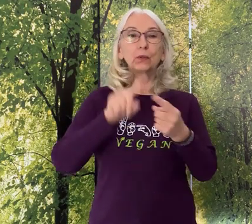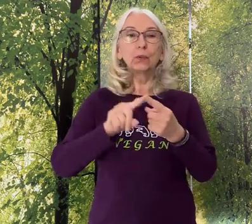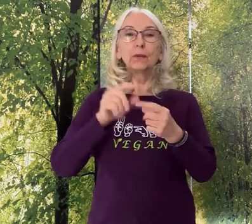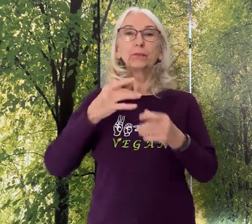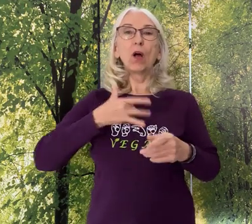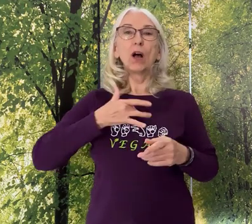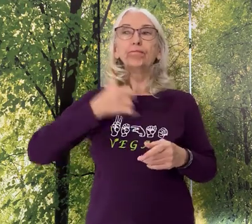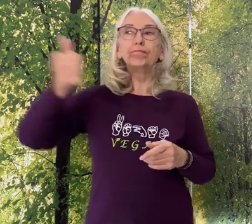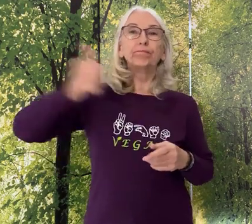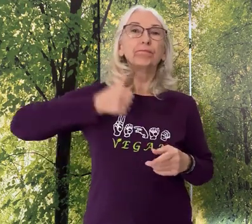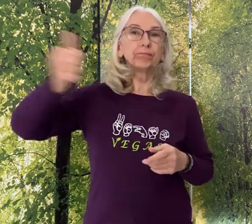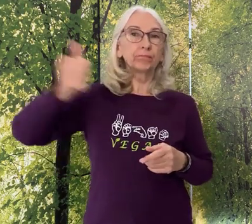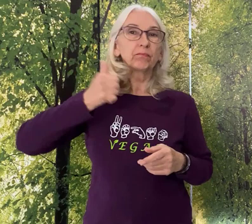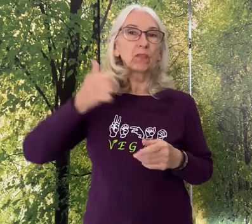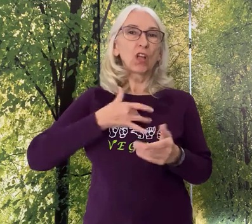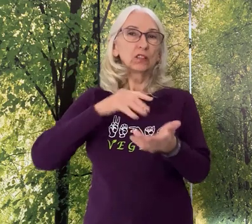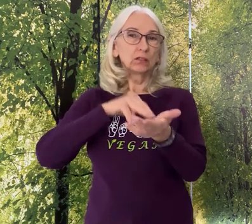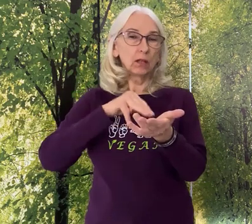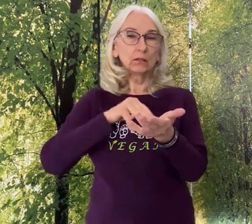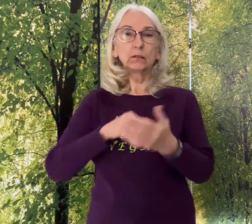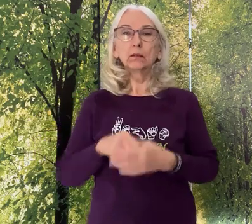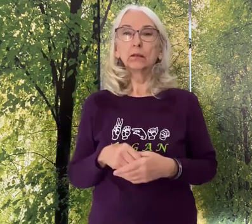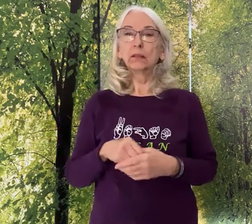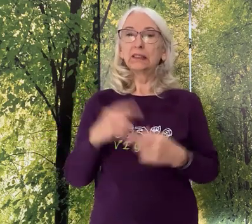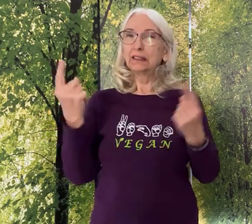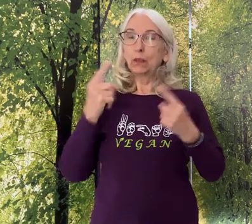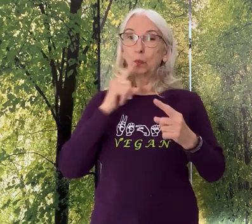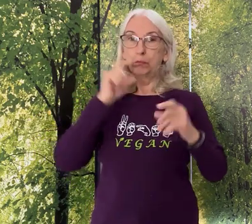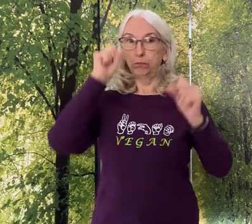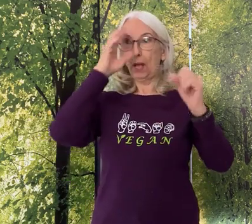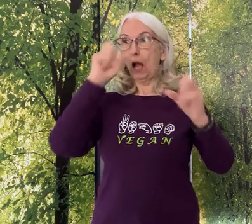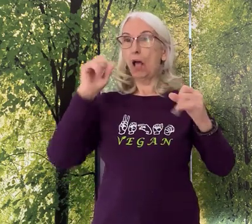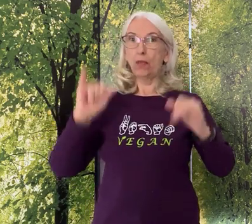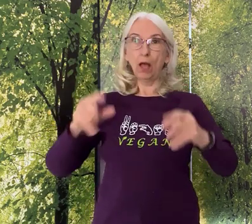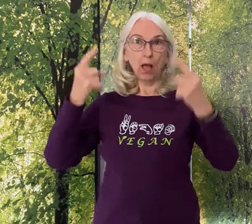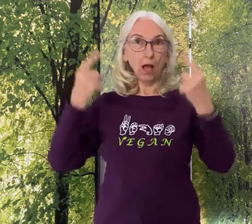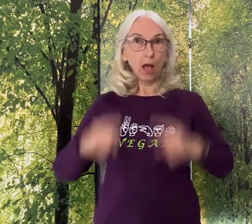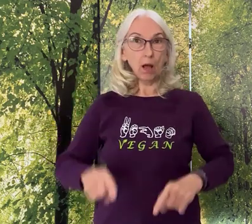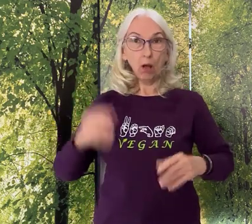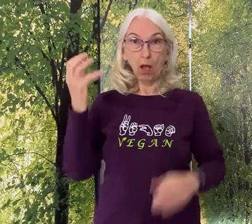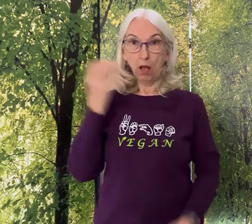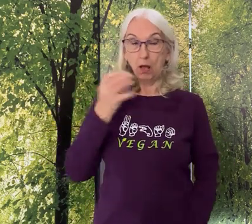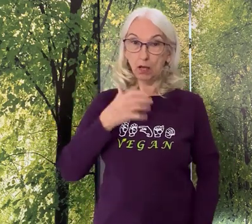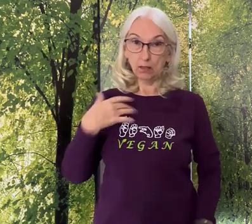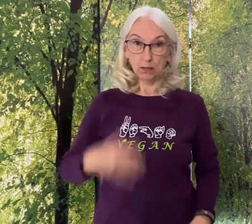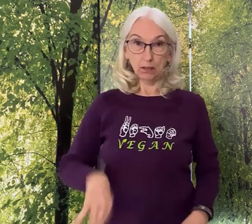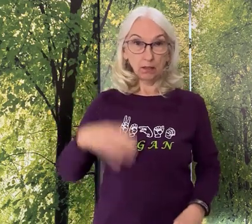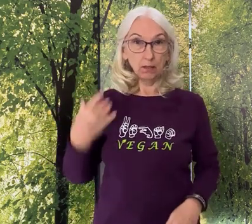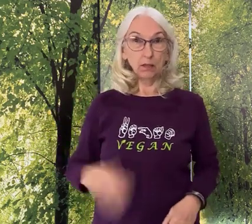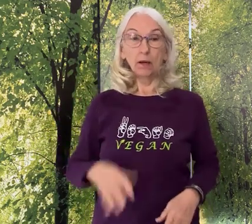to the cardiologist! Something miraculous was happening.